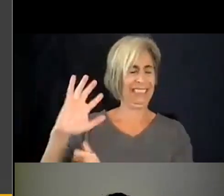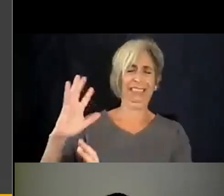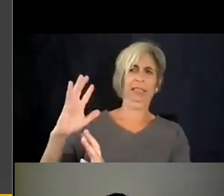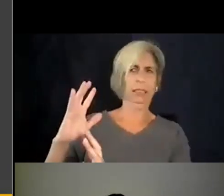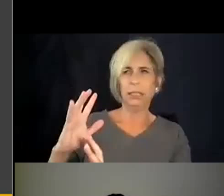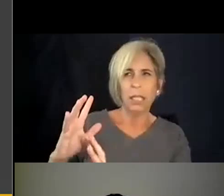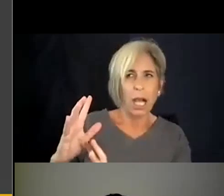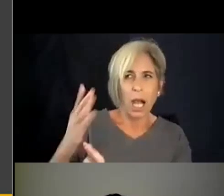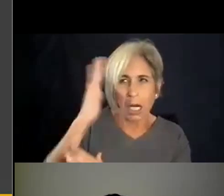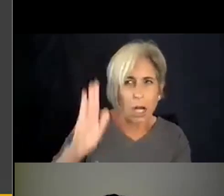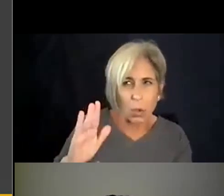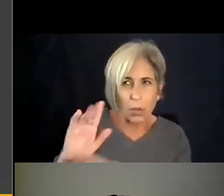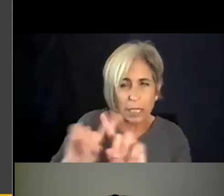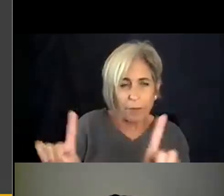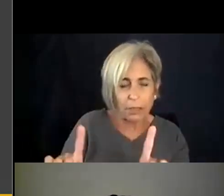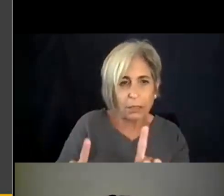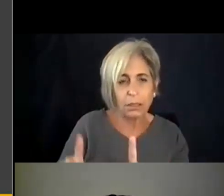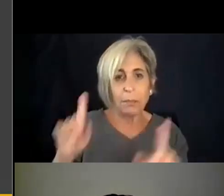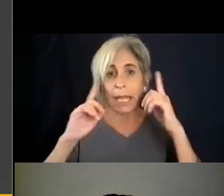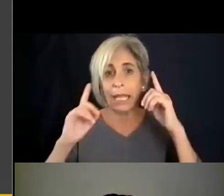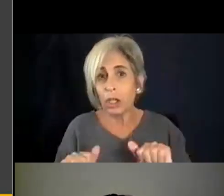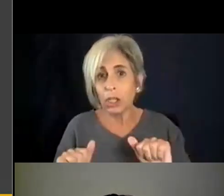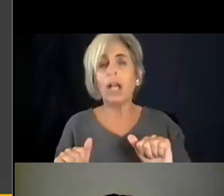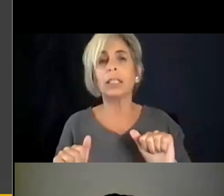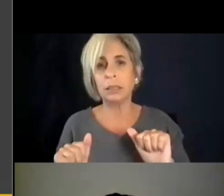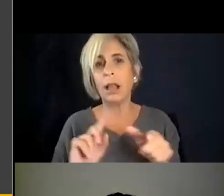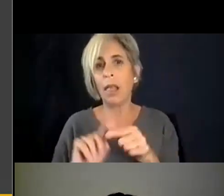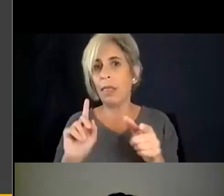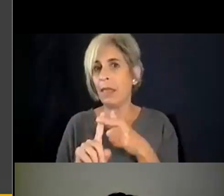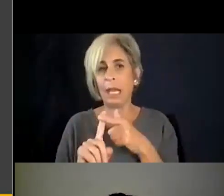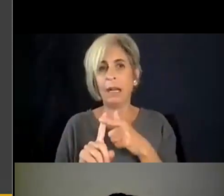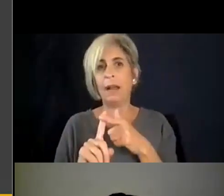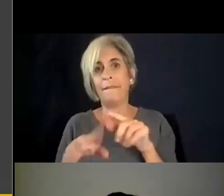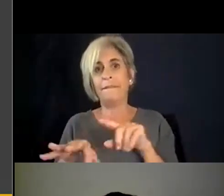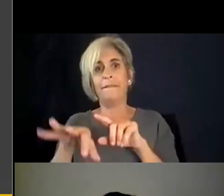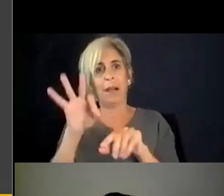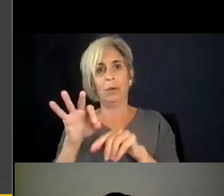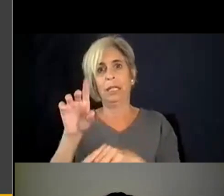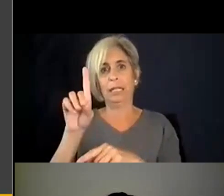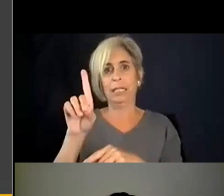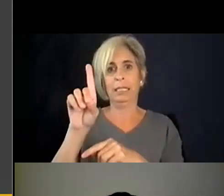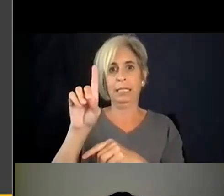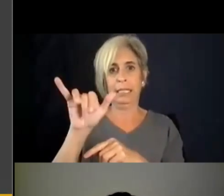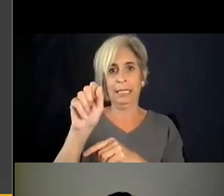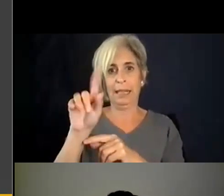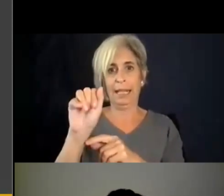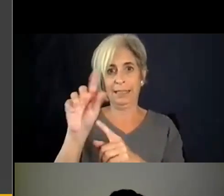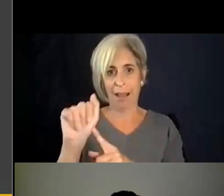My hearing loss compounded with then undiagnosed dyslexia, directly impacted of all things my ability to spell.